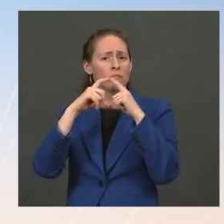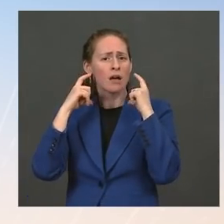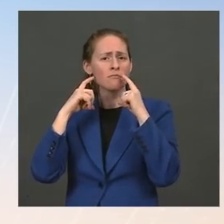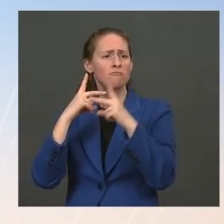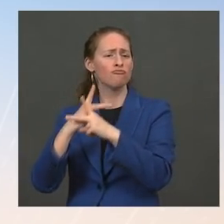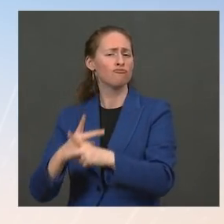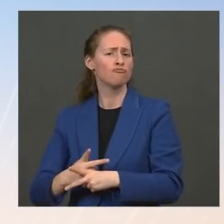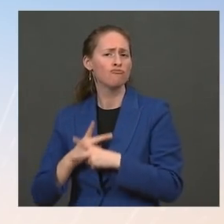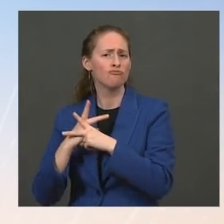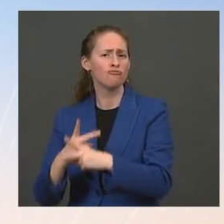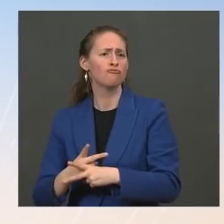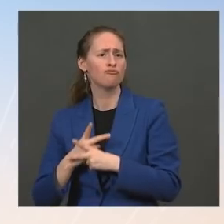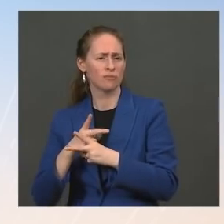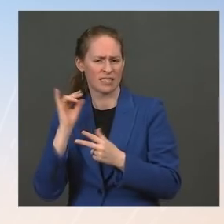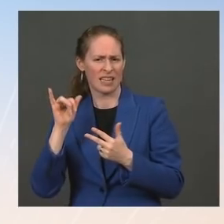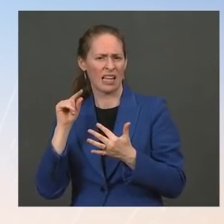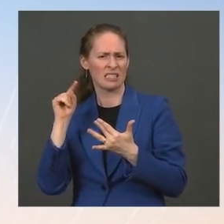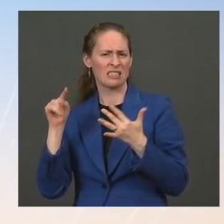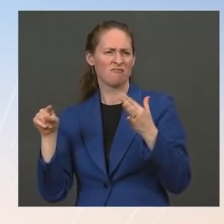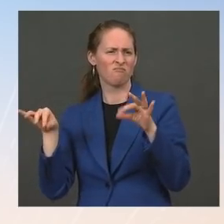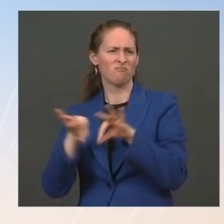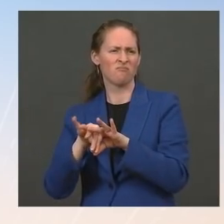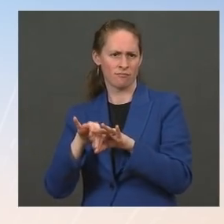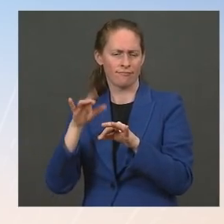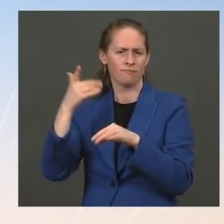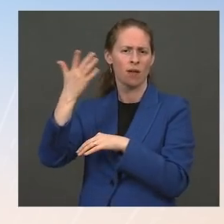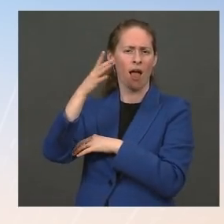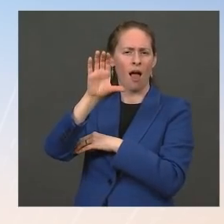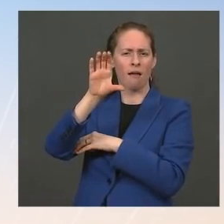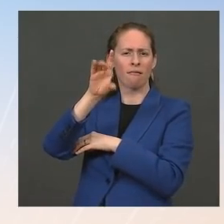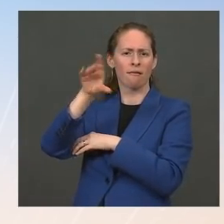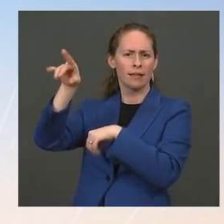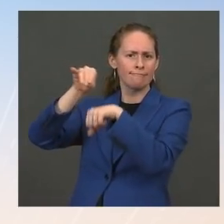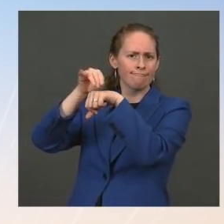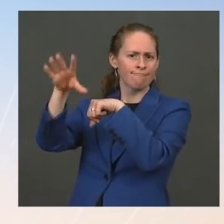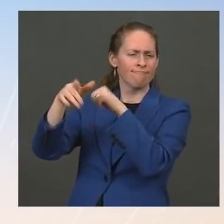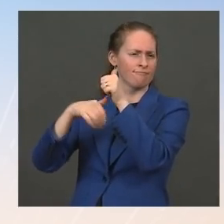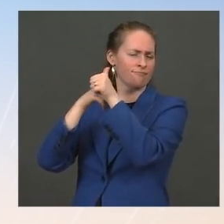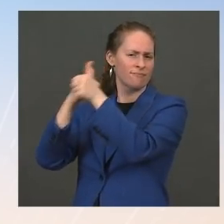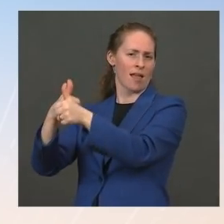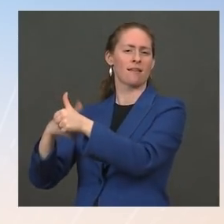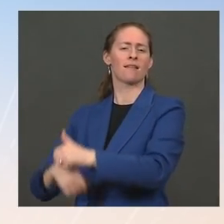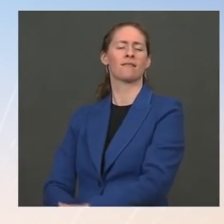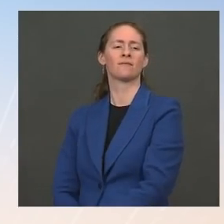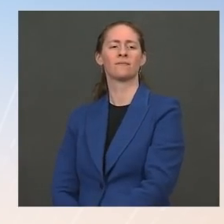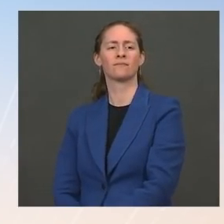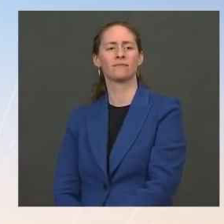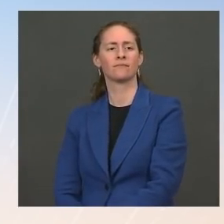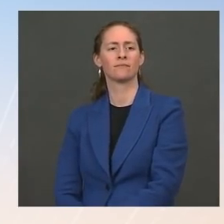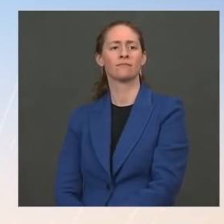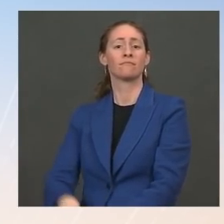But, again, we really -- we rely on and abide by their guidance, and their guidance has not changed.